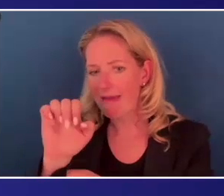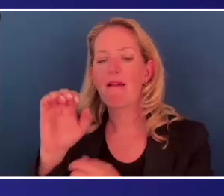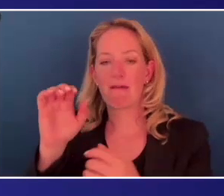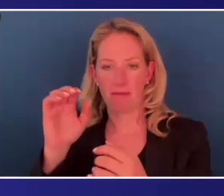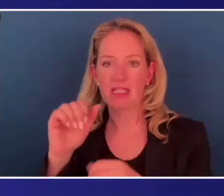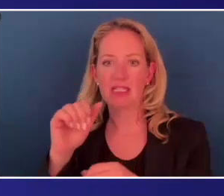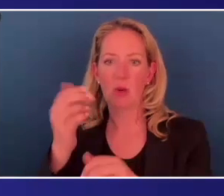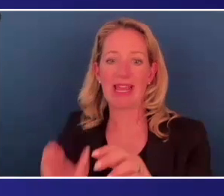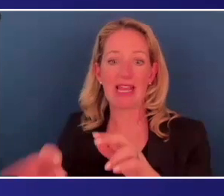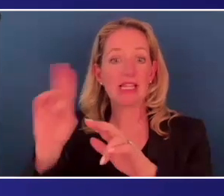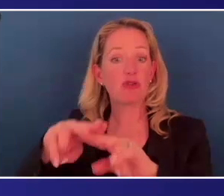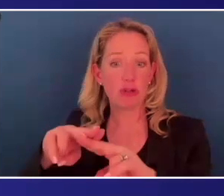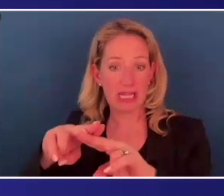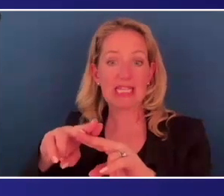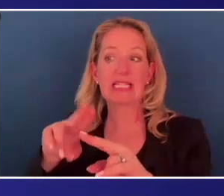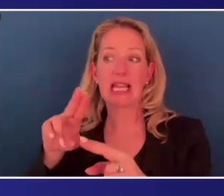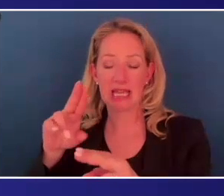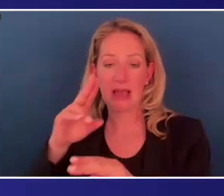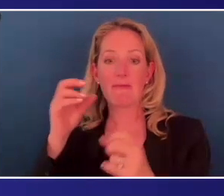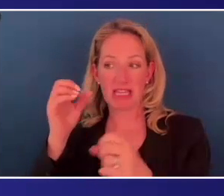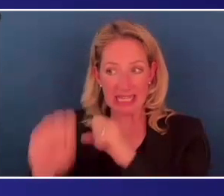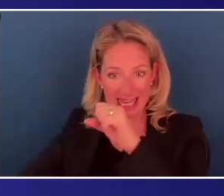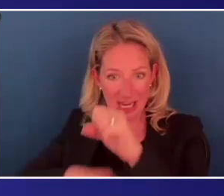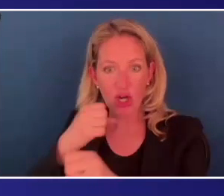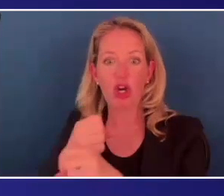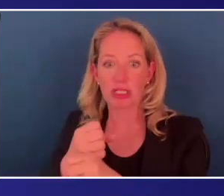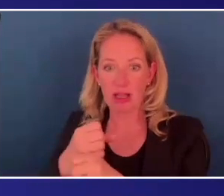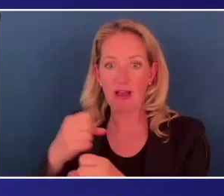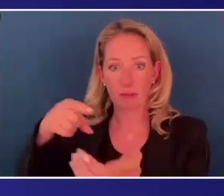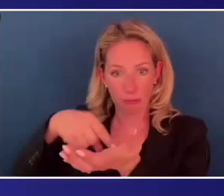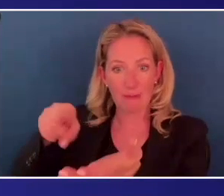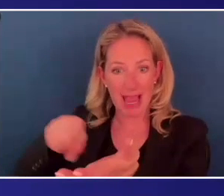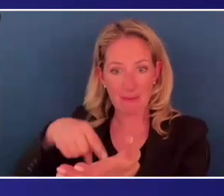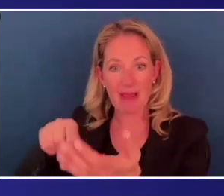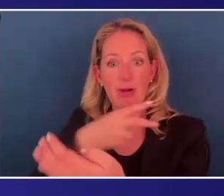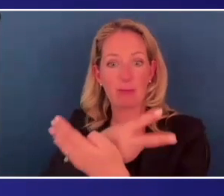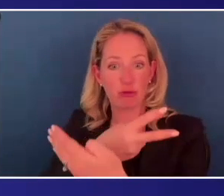So one was increasing the years of repayment, particularly for grad students from 20 to 25 years.